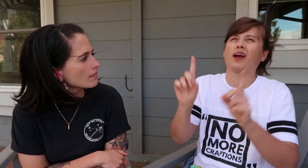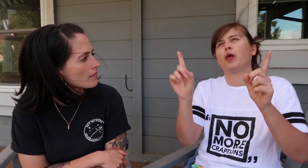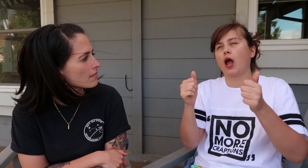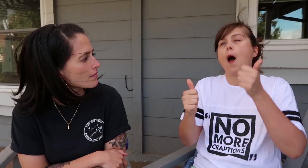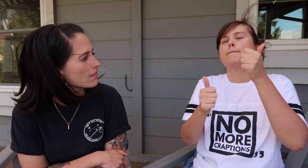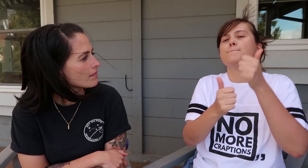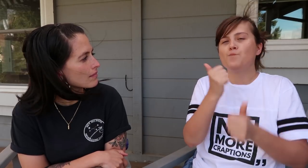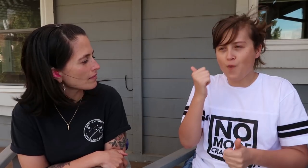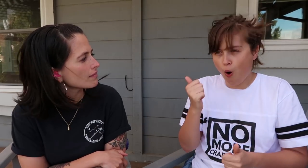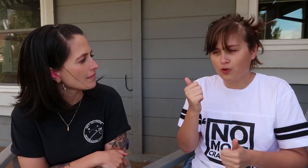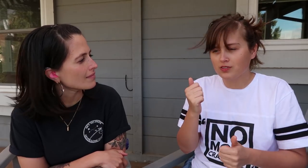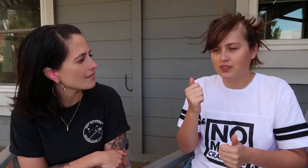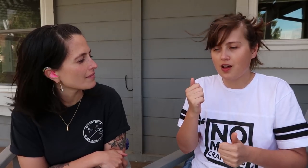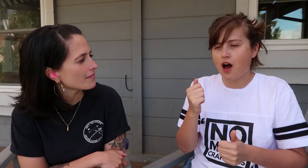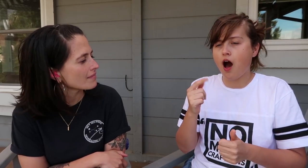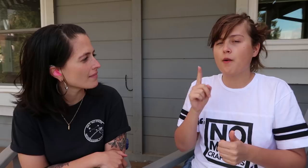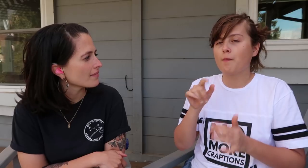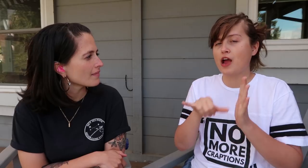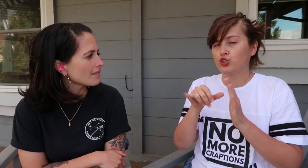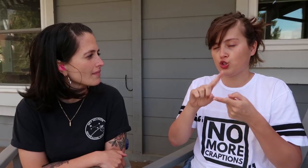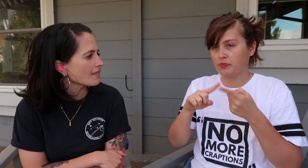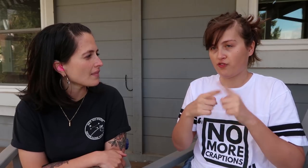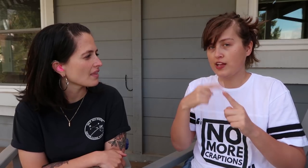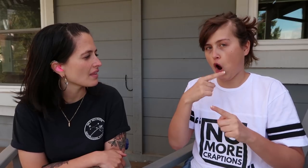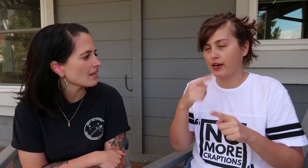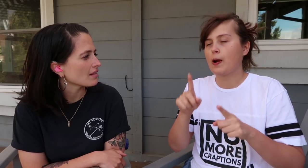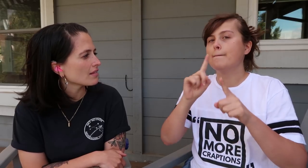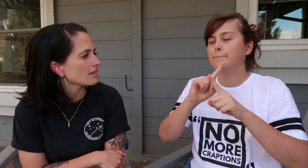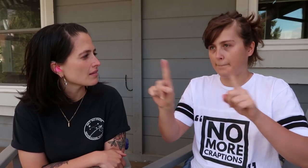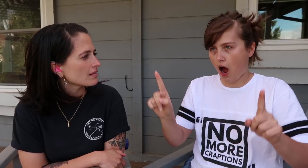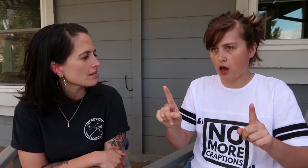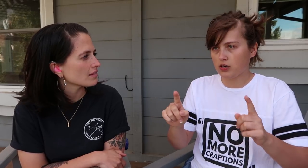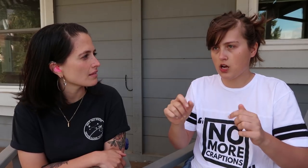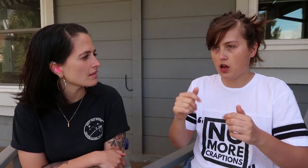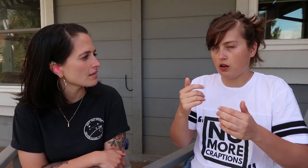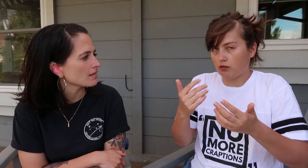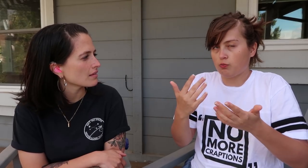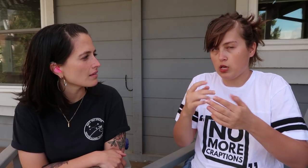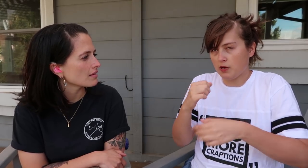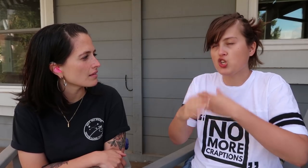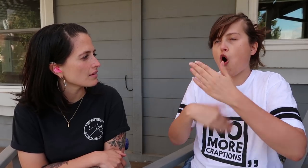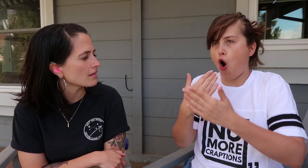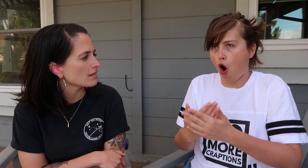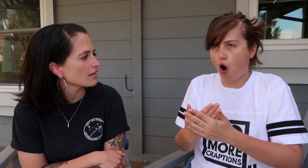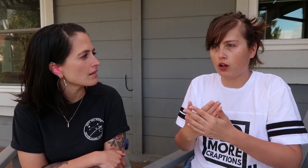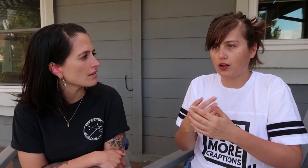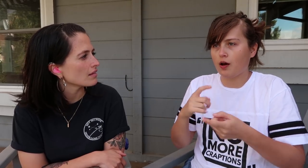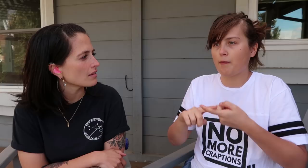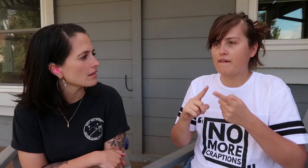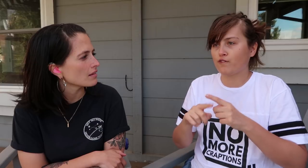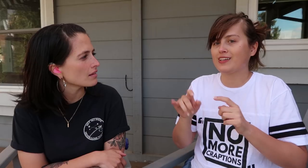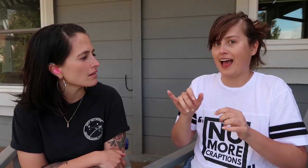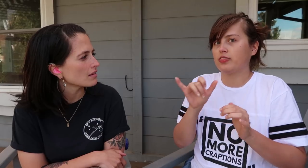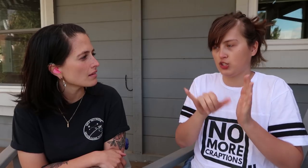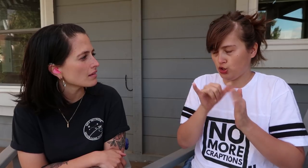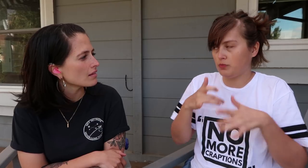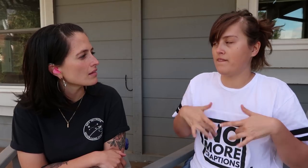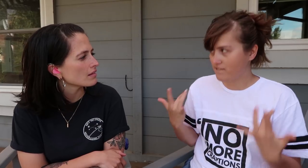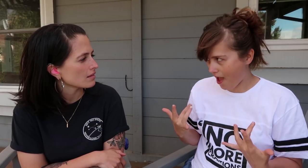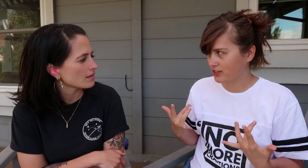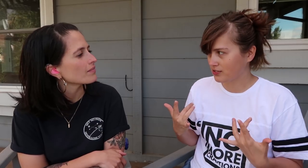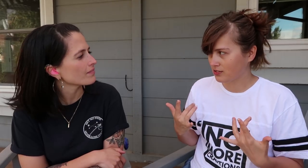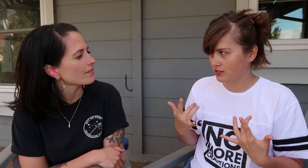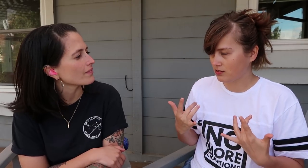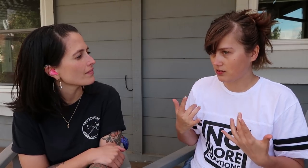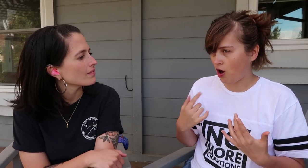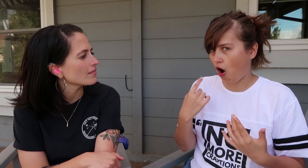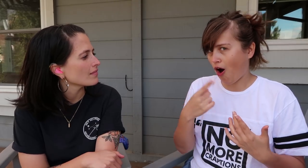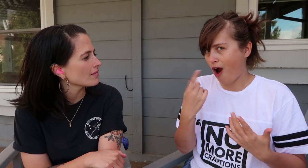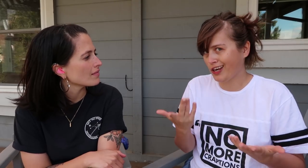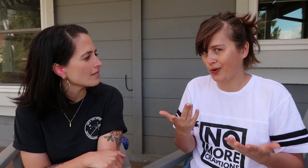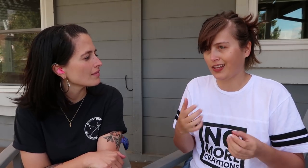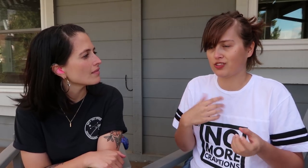Okay. Most of my YouTube friends are hearing, but pretty much all the friends at these events are hearing.